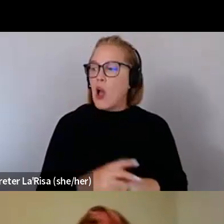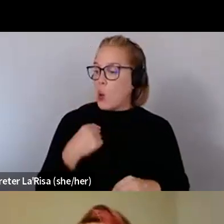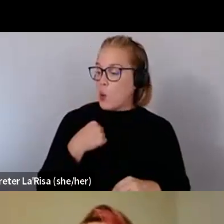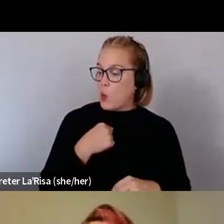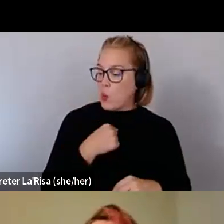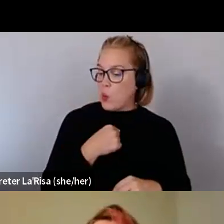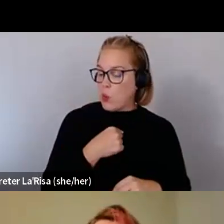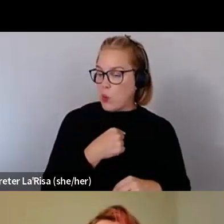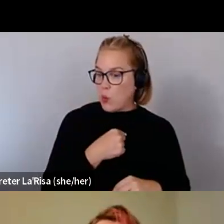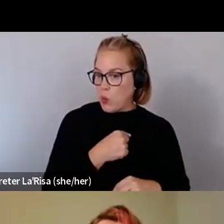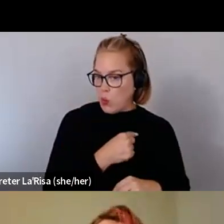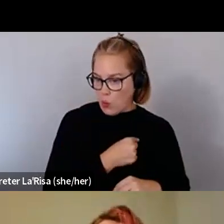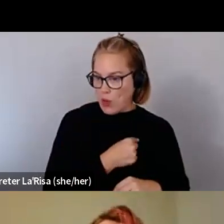that in 2006, I want to say.